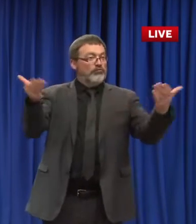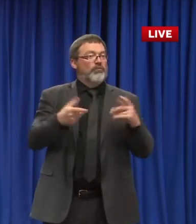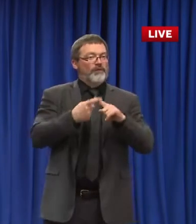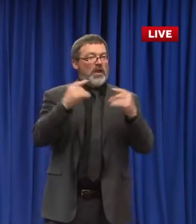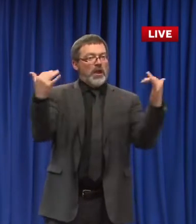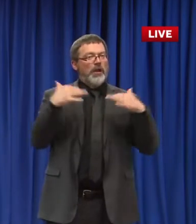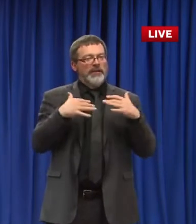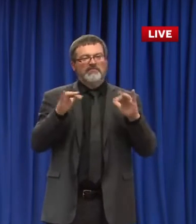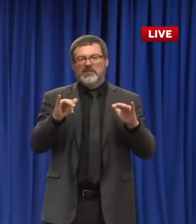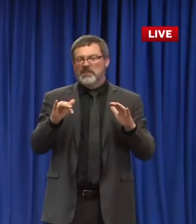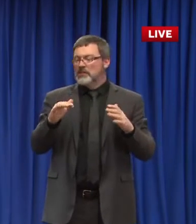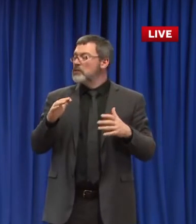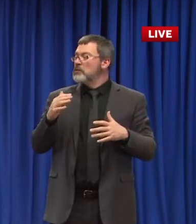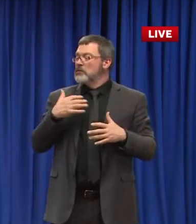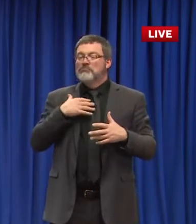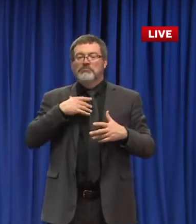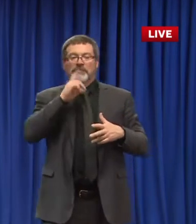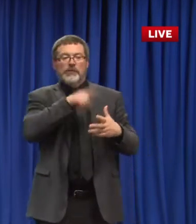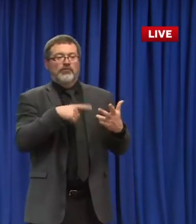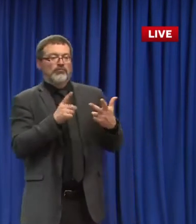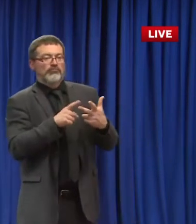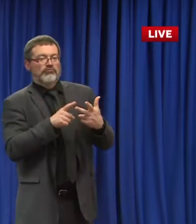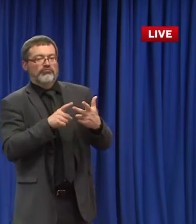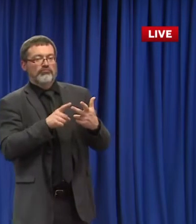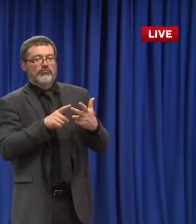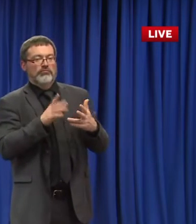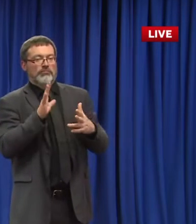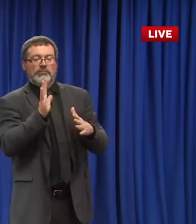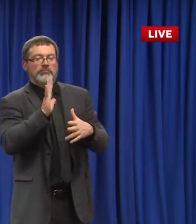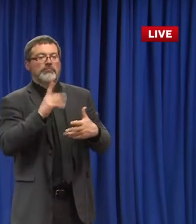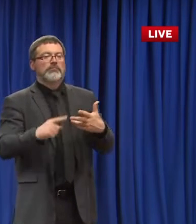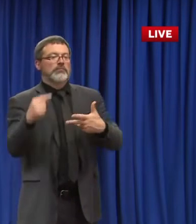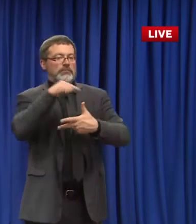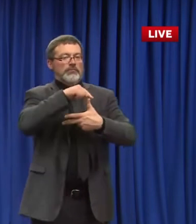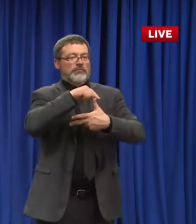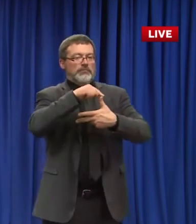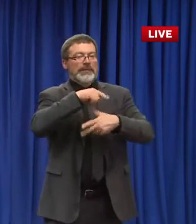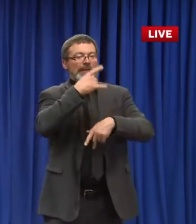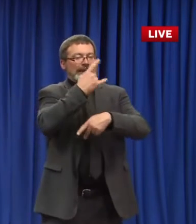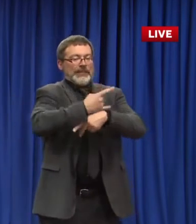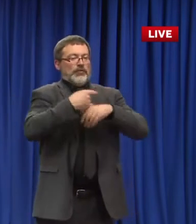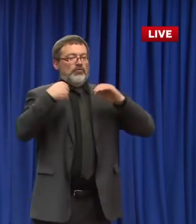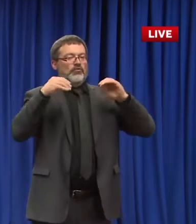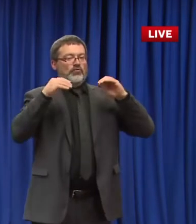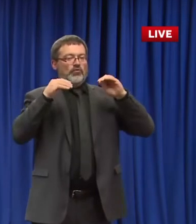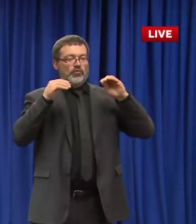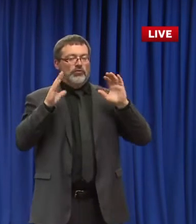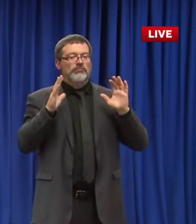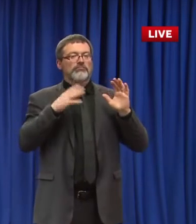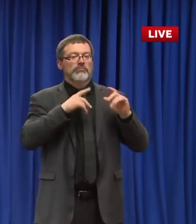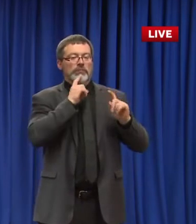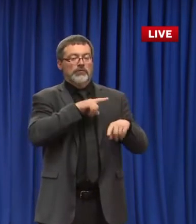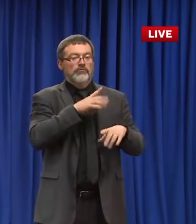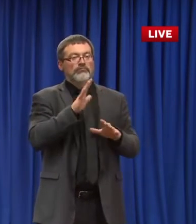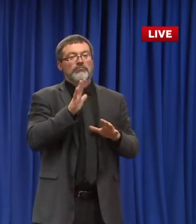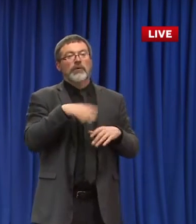LET ME TAKE YOU TO THOSE QUESTIONS. AND FIRST ONE WE CALLS AROUND LIQUOR STORES IN CASES OF COVID AND LIQUOR STORES.